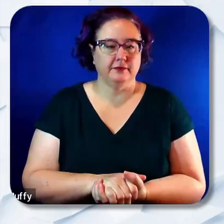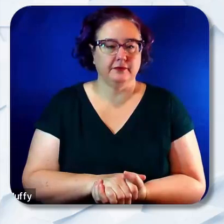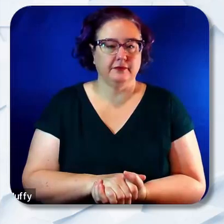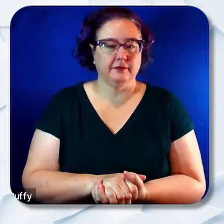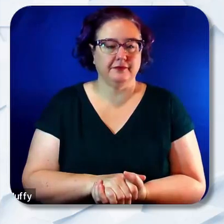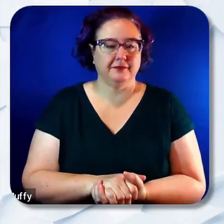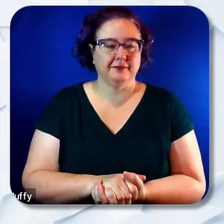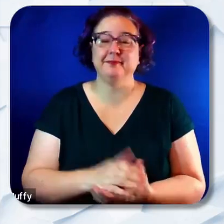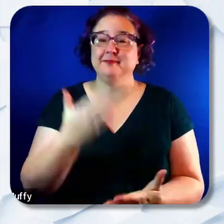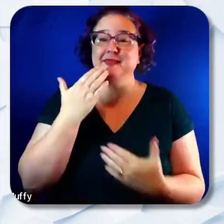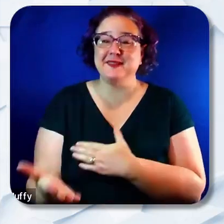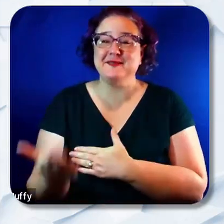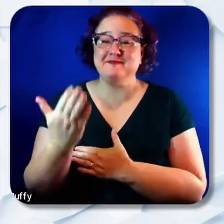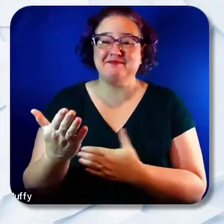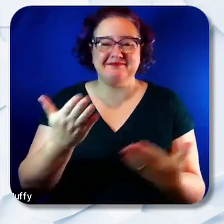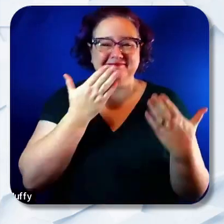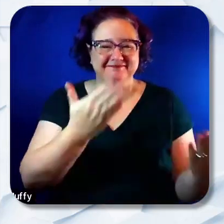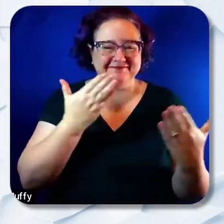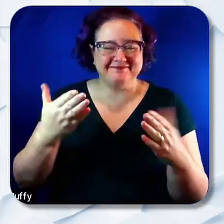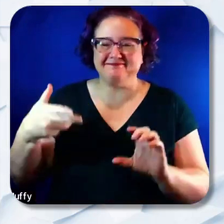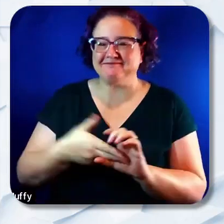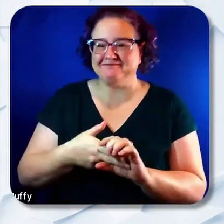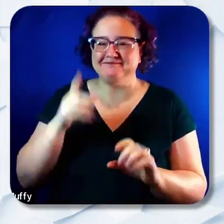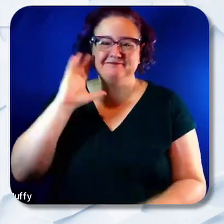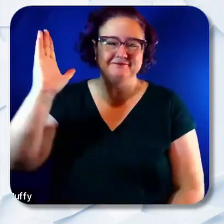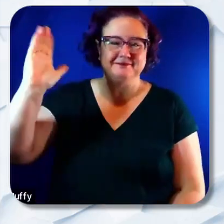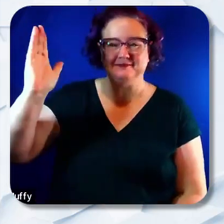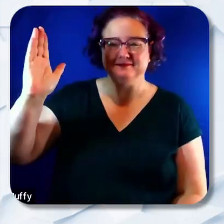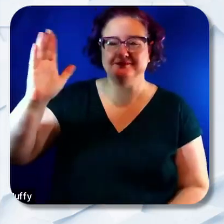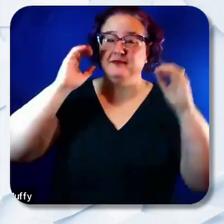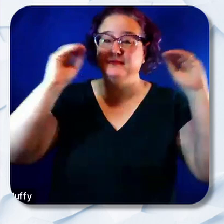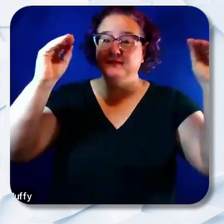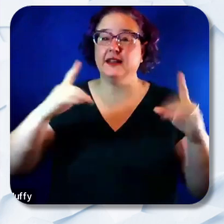Good morning and thank you for joining us for the presentation of the Educator Effectiveness